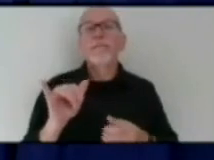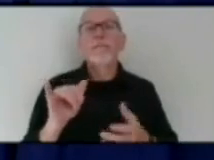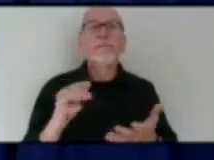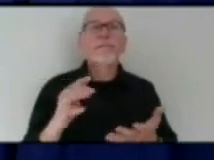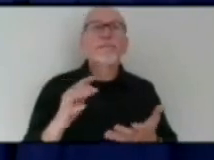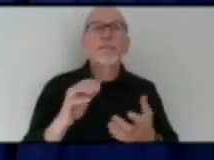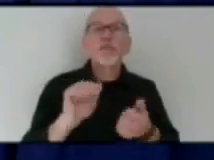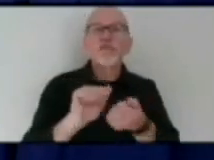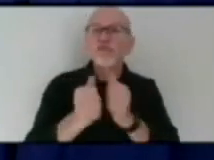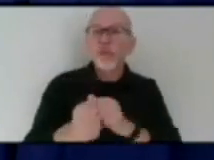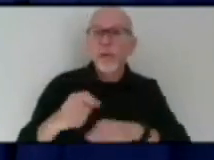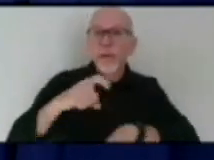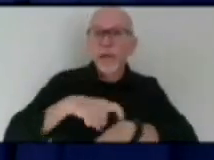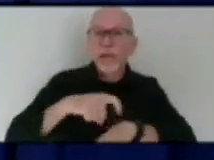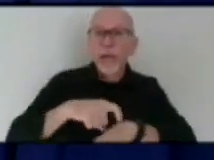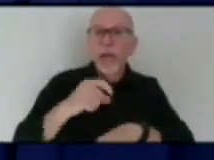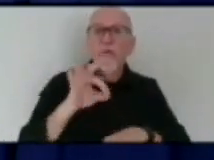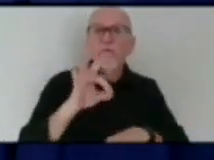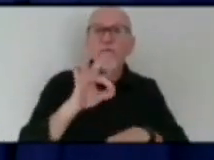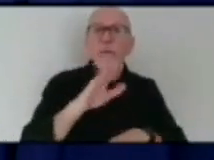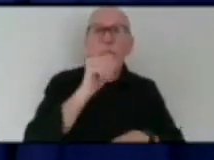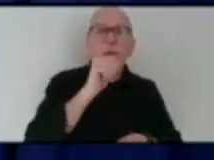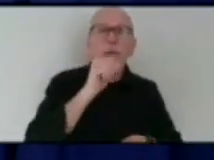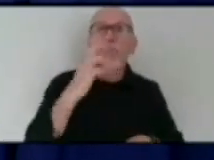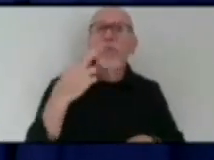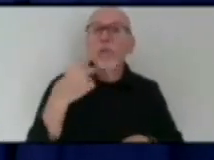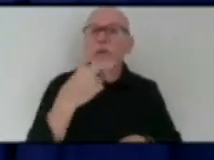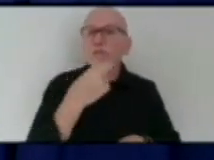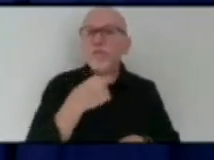a particular bar or restaurant, one of the biggest concerns I have is that